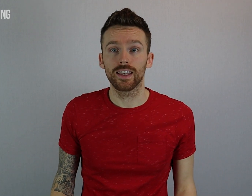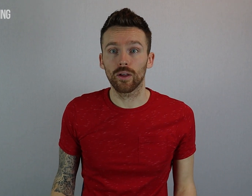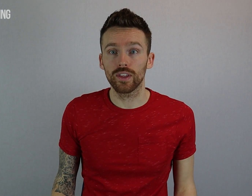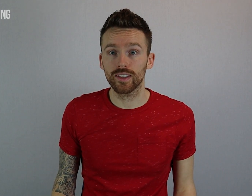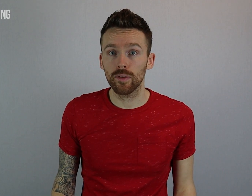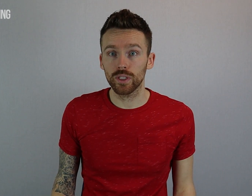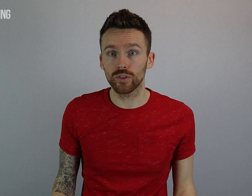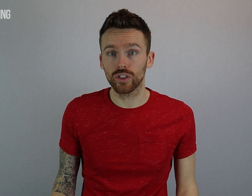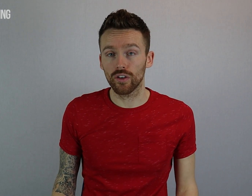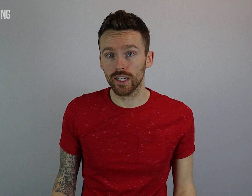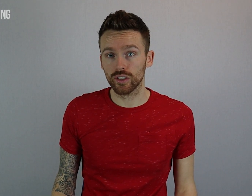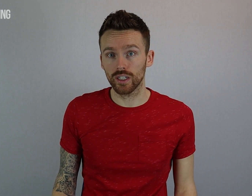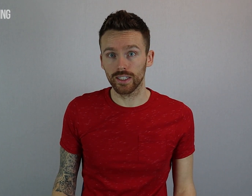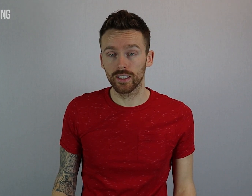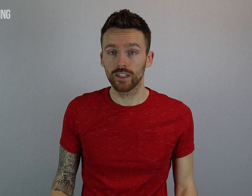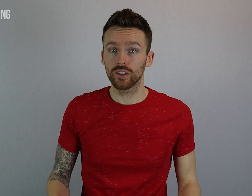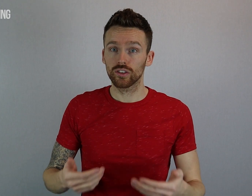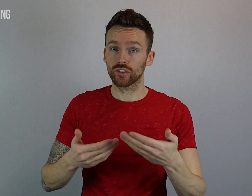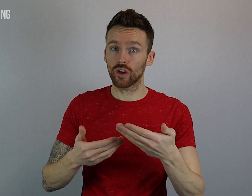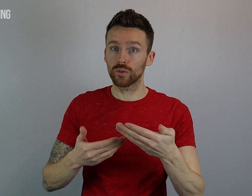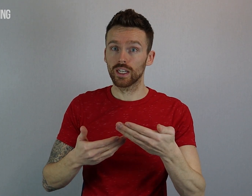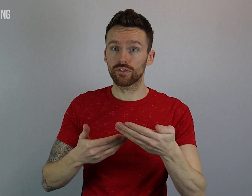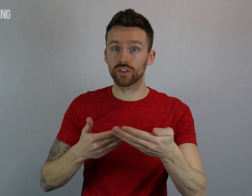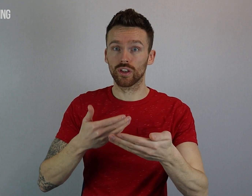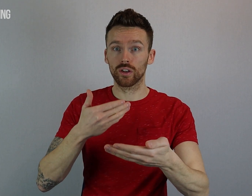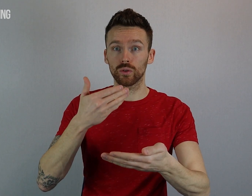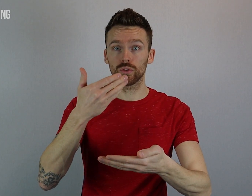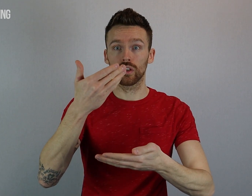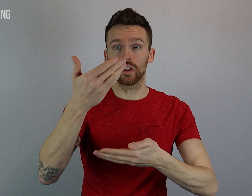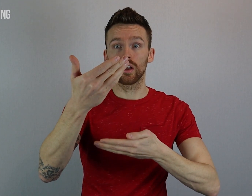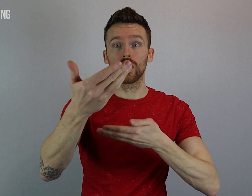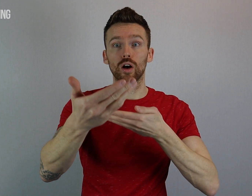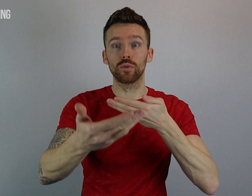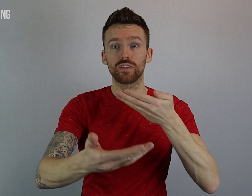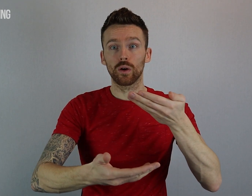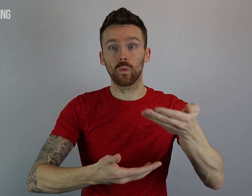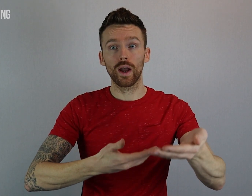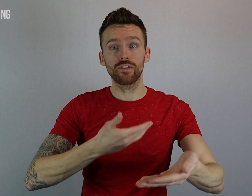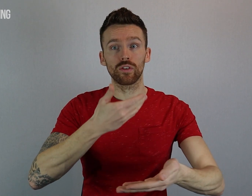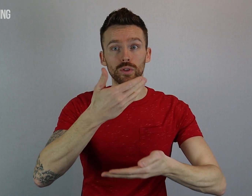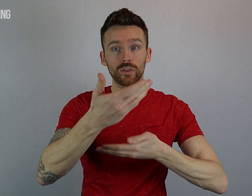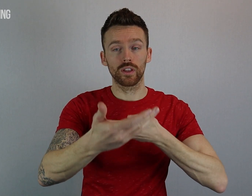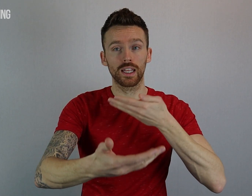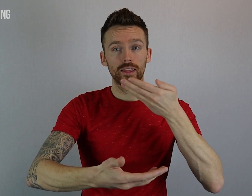Now this can be used directionally so if the circles are moving away from you